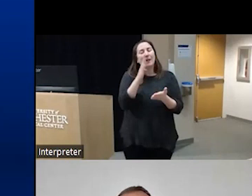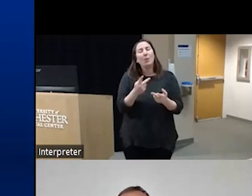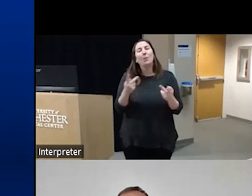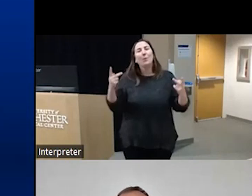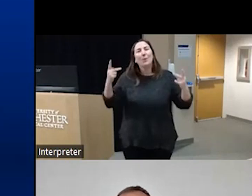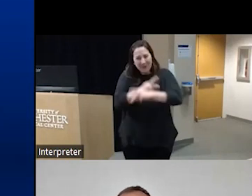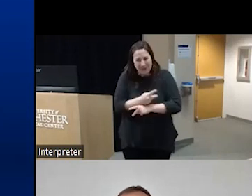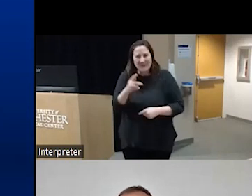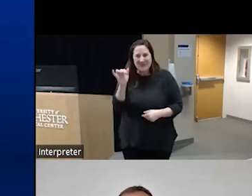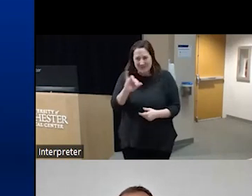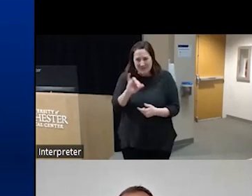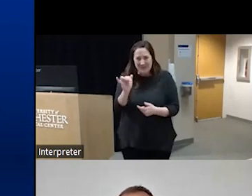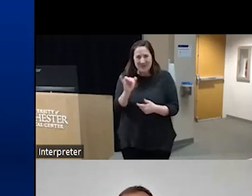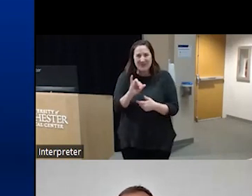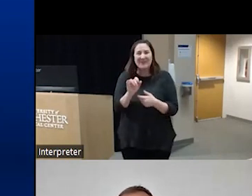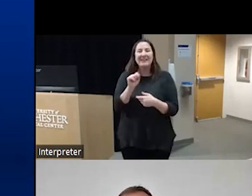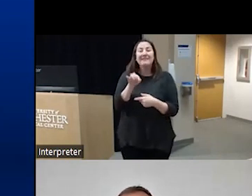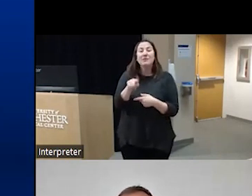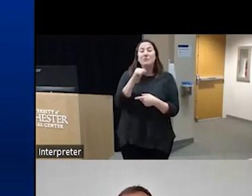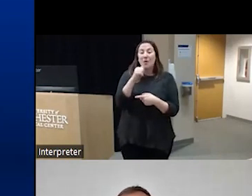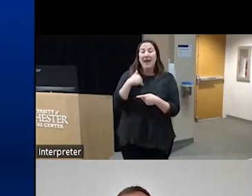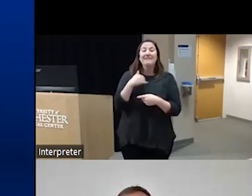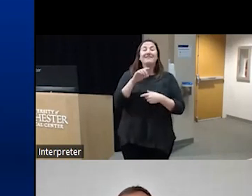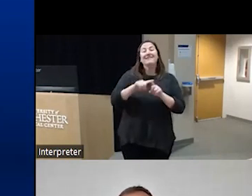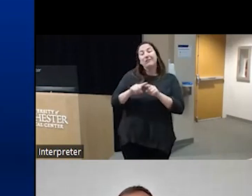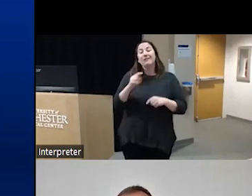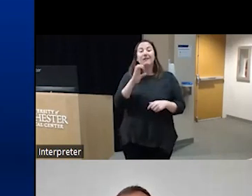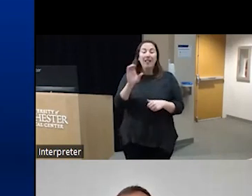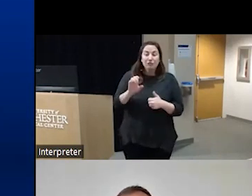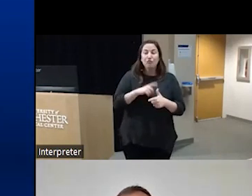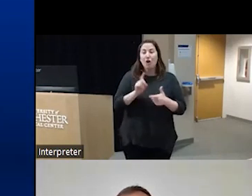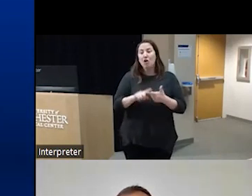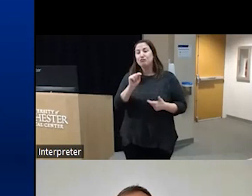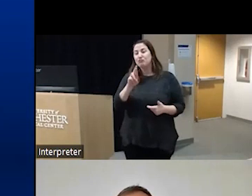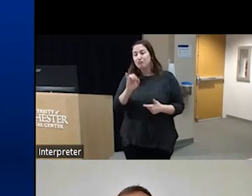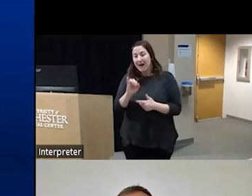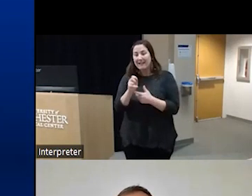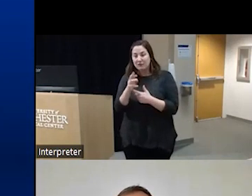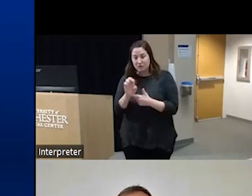higher non-hdl cholesterol triglyceride and triglyceride HDL ratio and